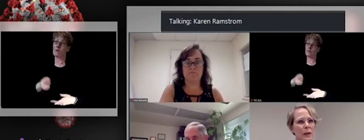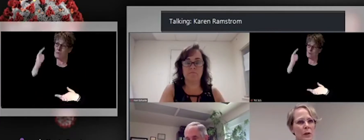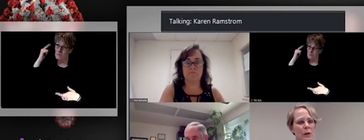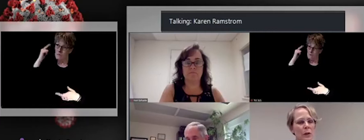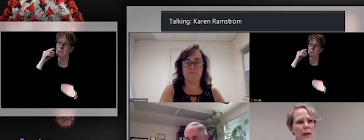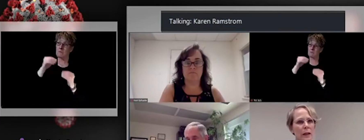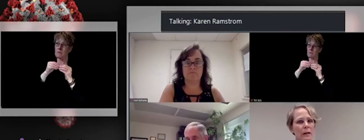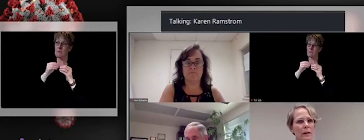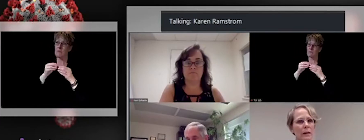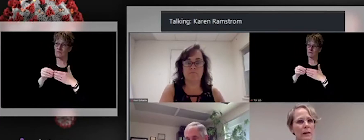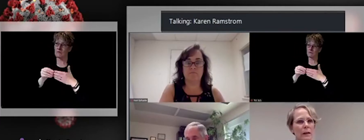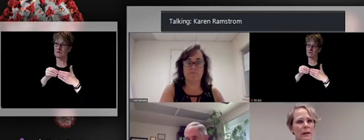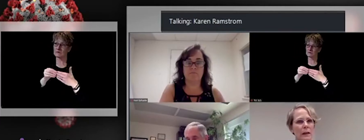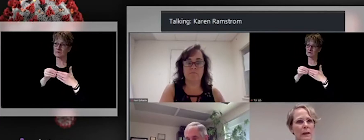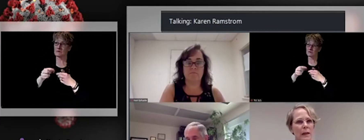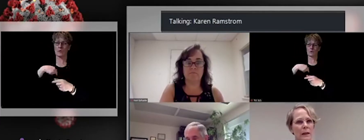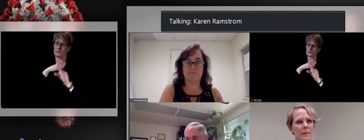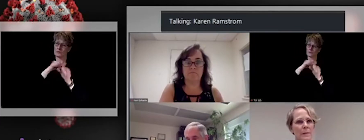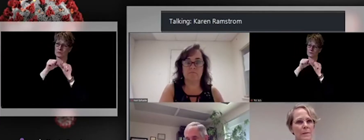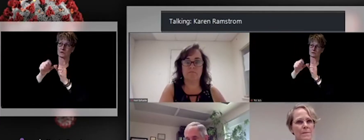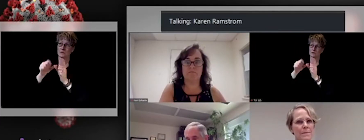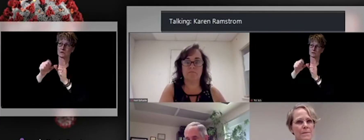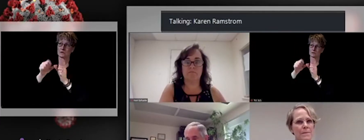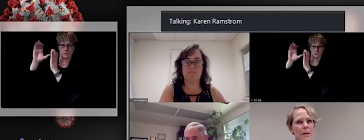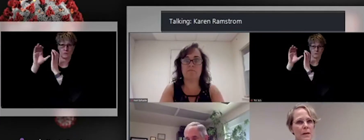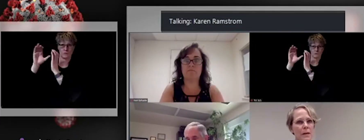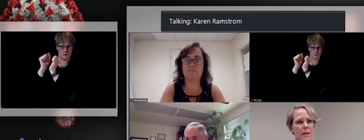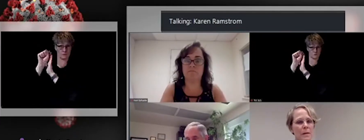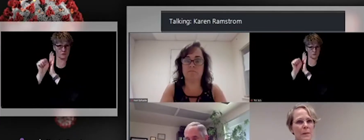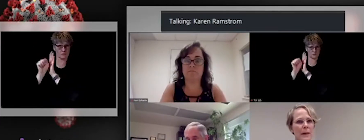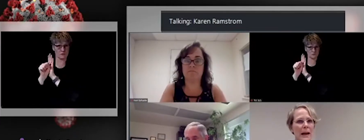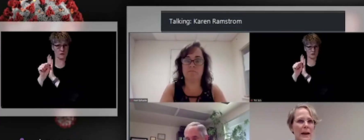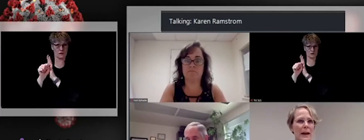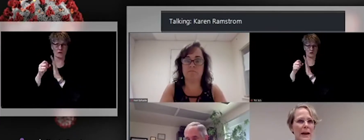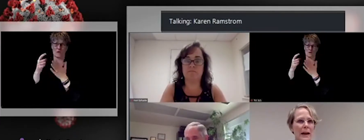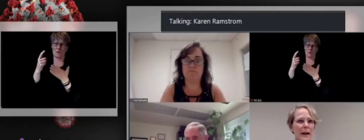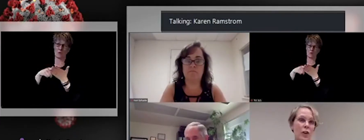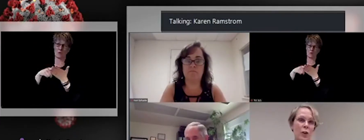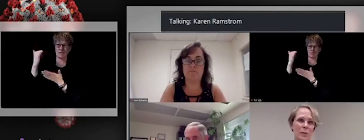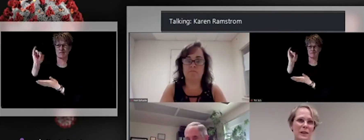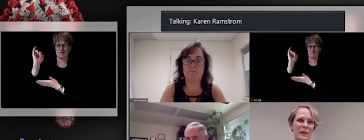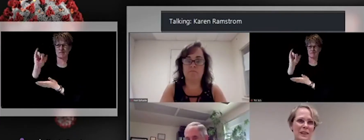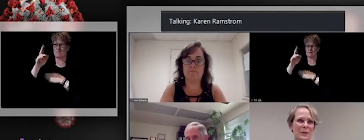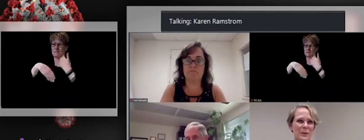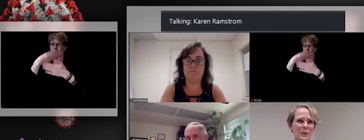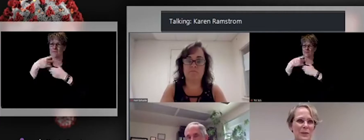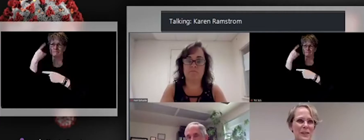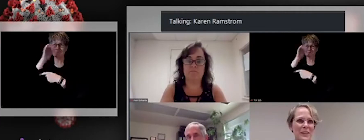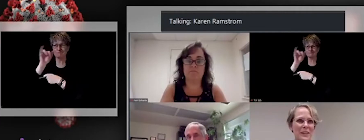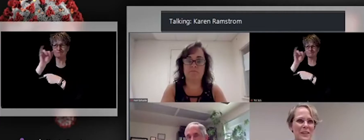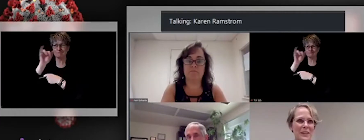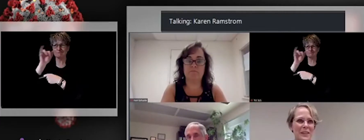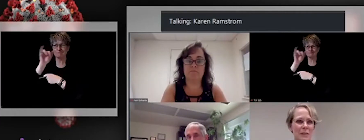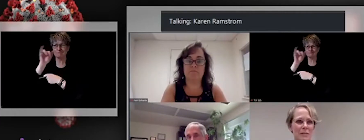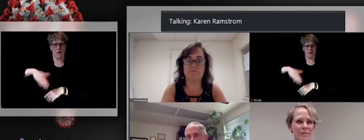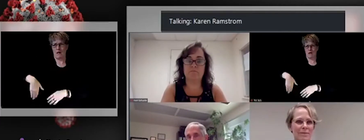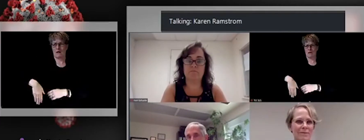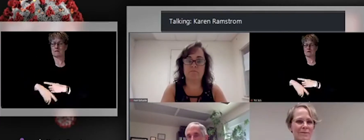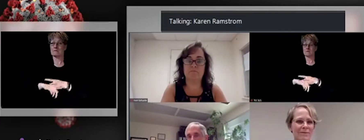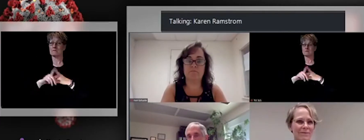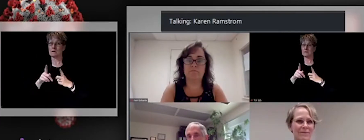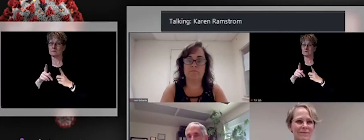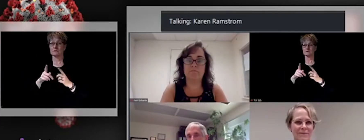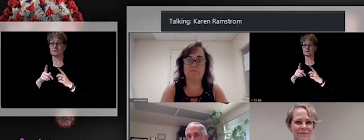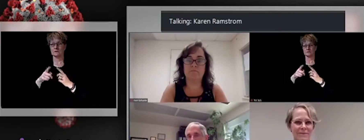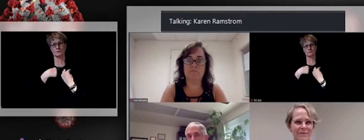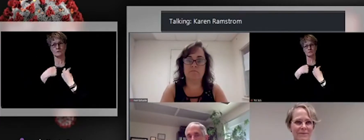know what that will look like. That's our hope, but it’s yet to be determined